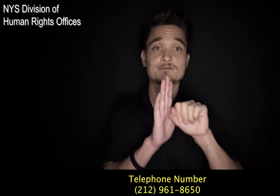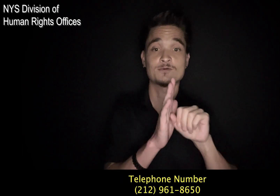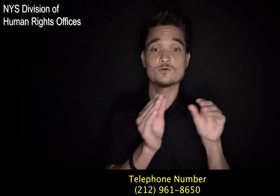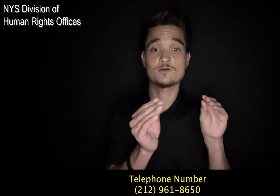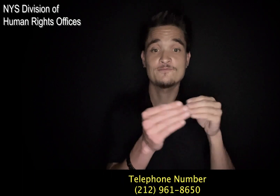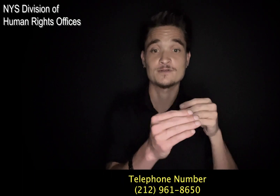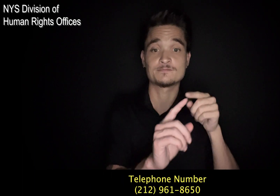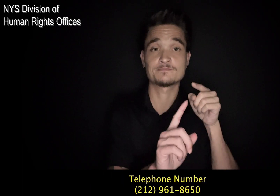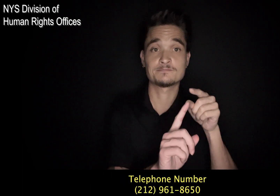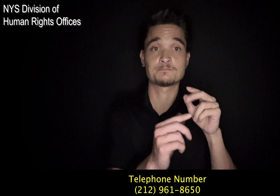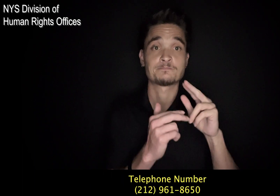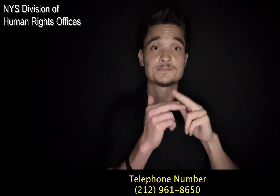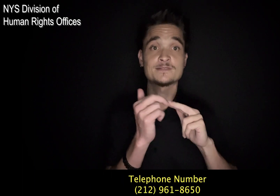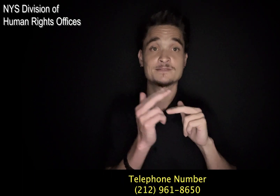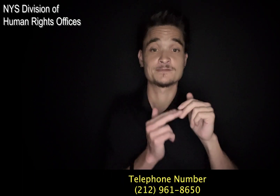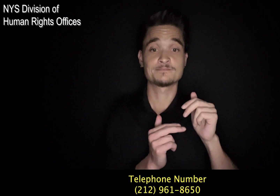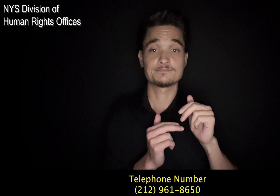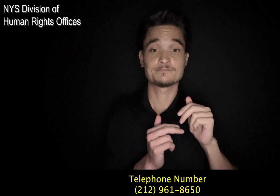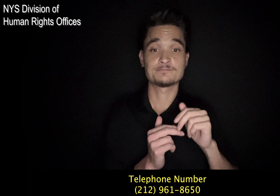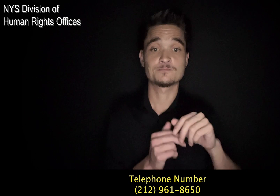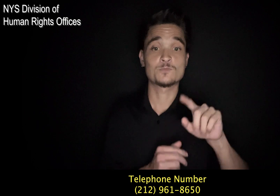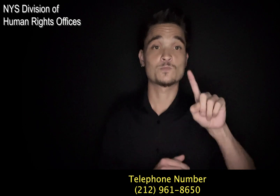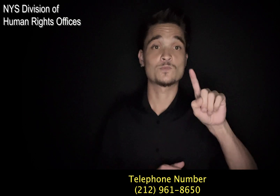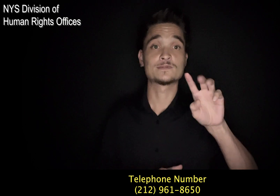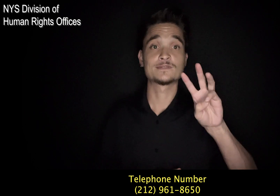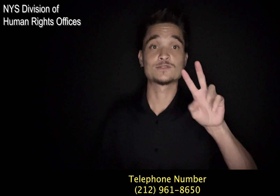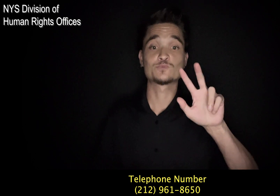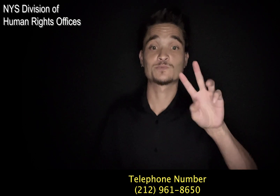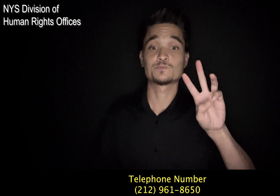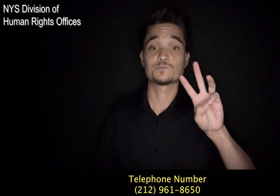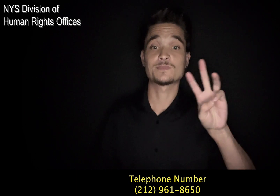Telephone Number (212) 961-8650